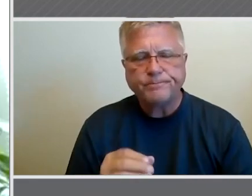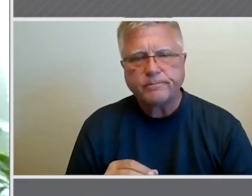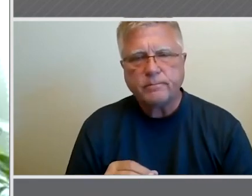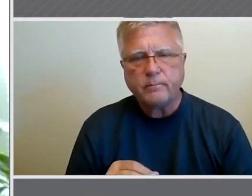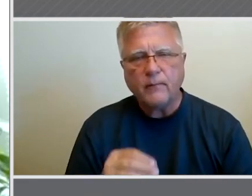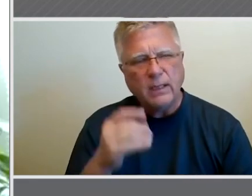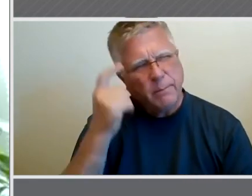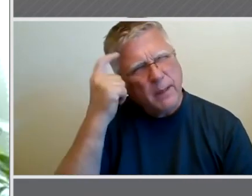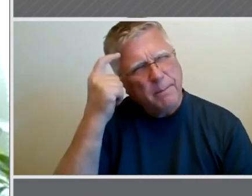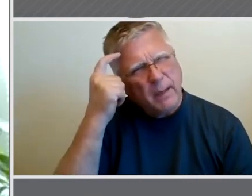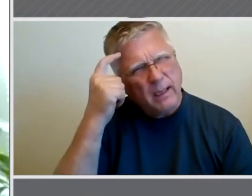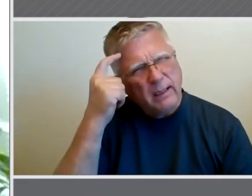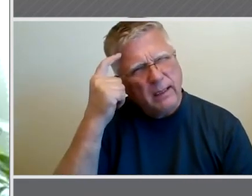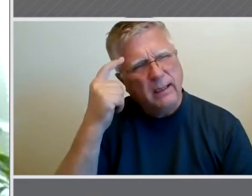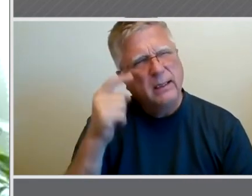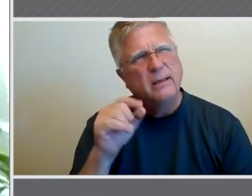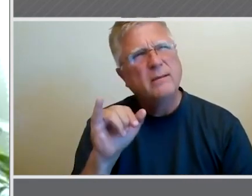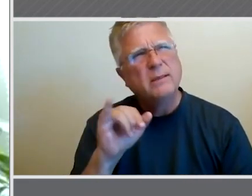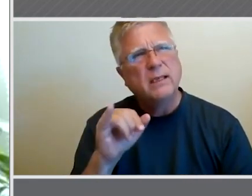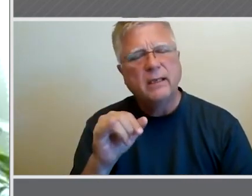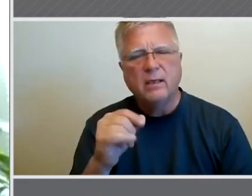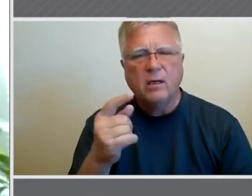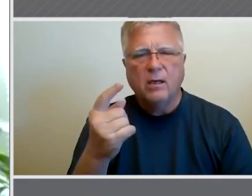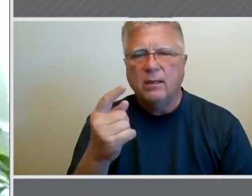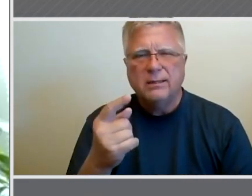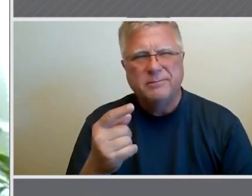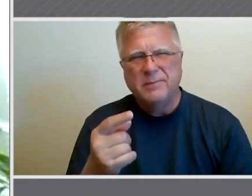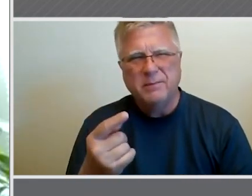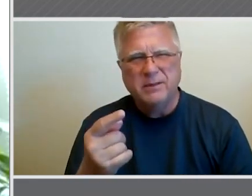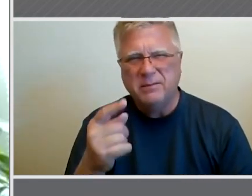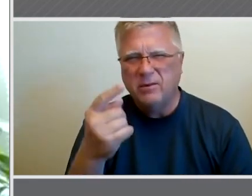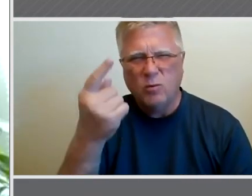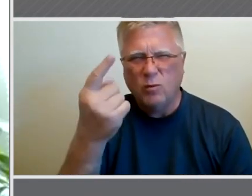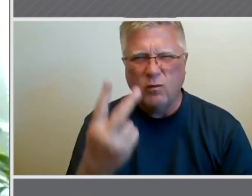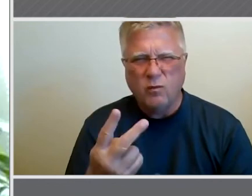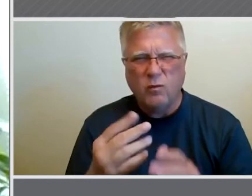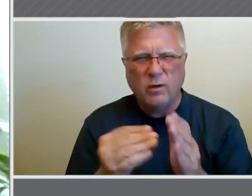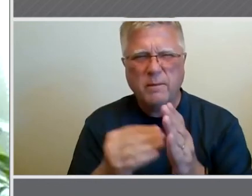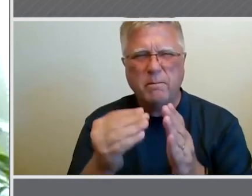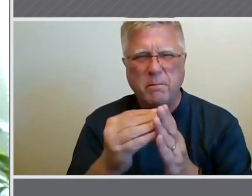that it was, it was like a quarter million 300,000 per unit is that stayed, similar to